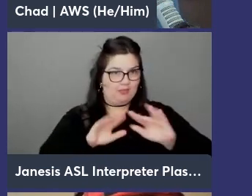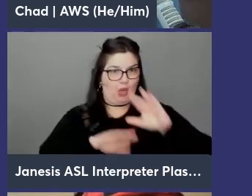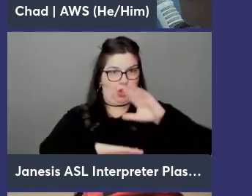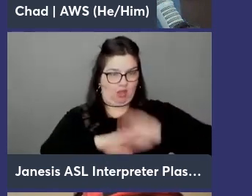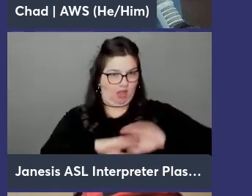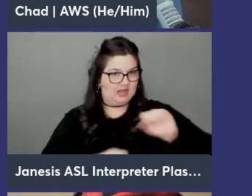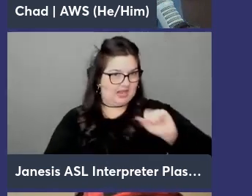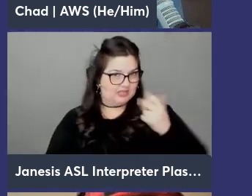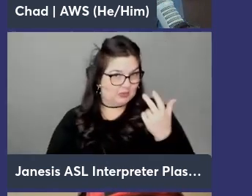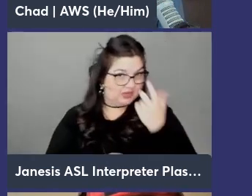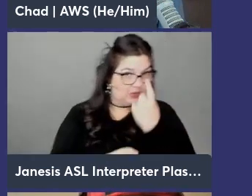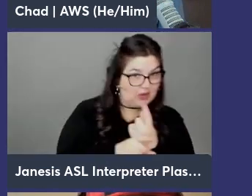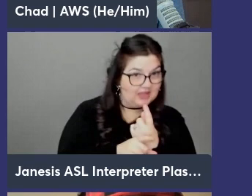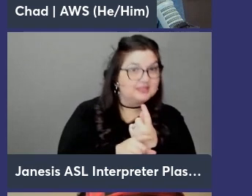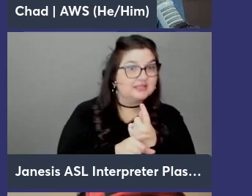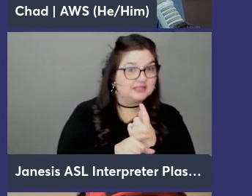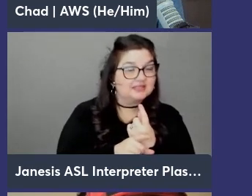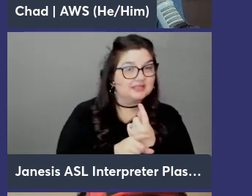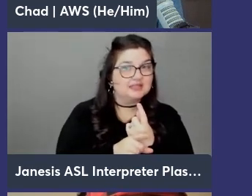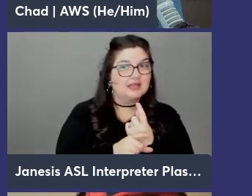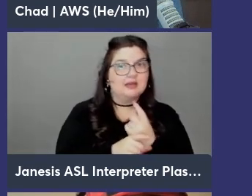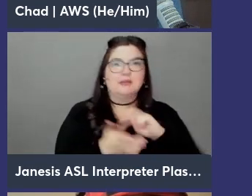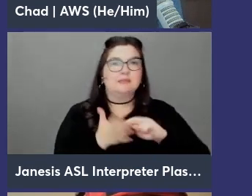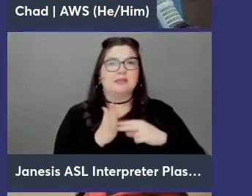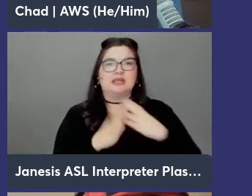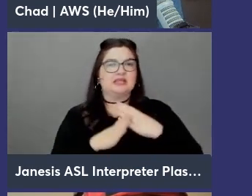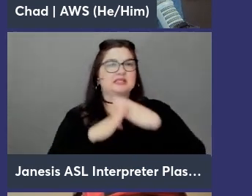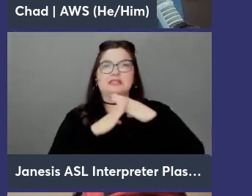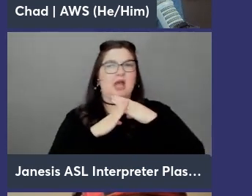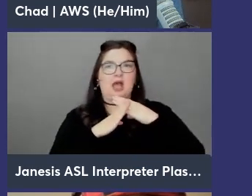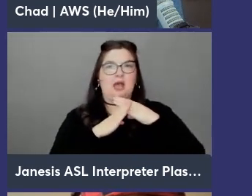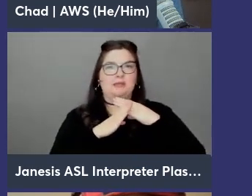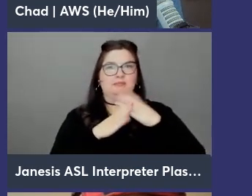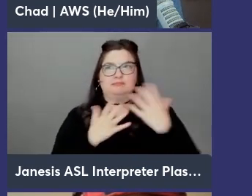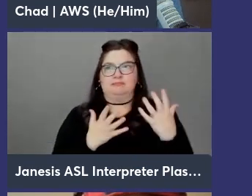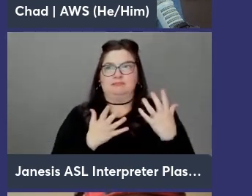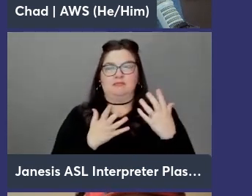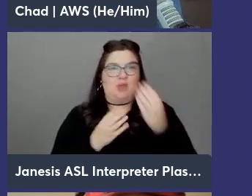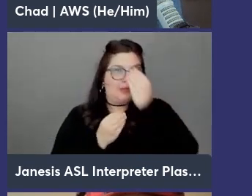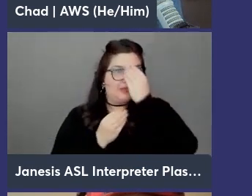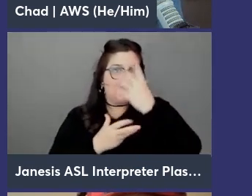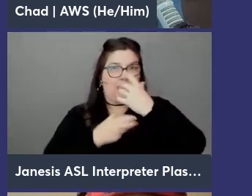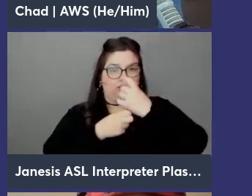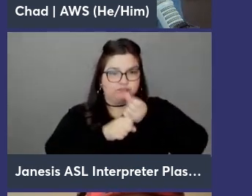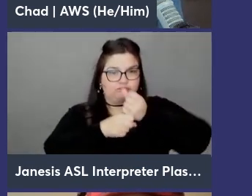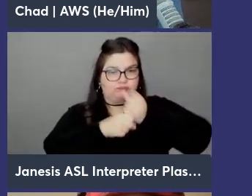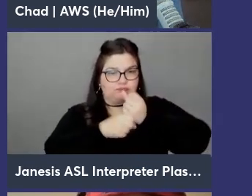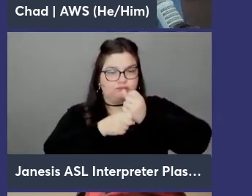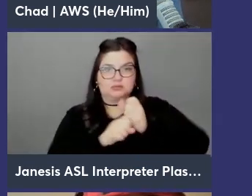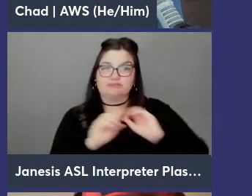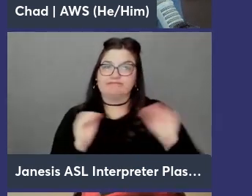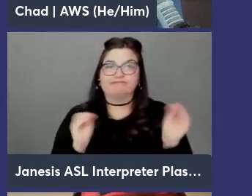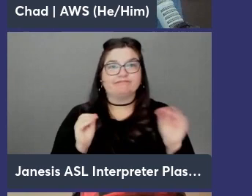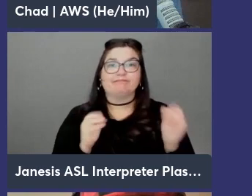That fact doesn't stop us from generating a lot of data. So if we click on this Lambda for example,